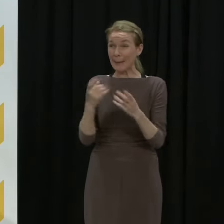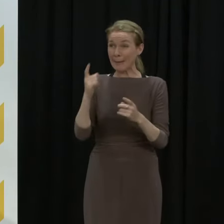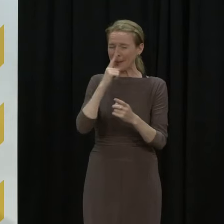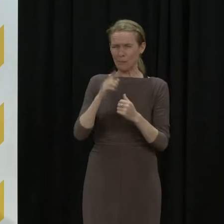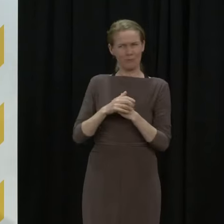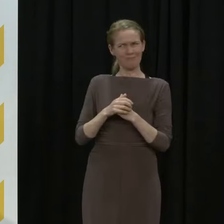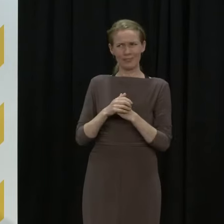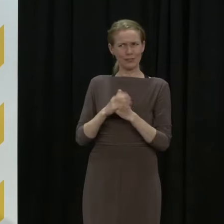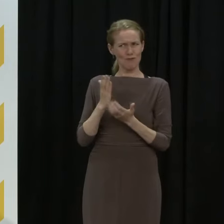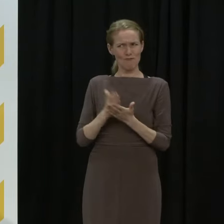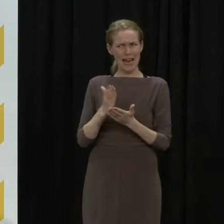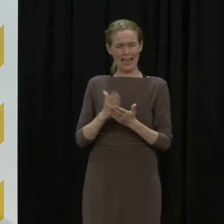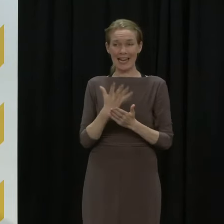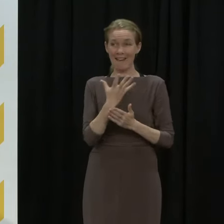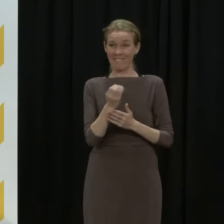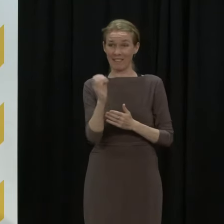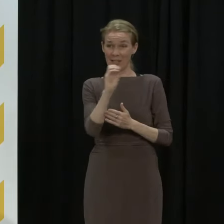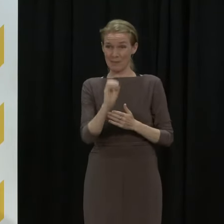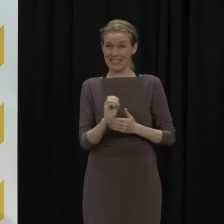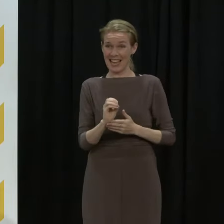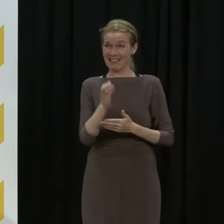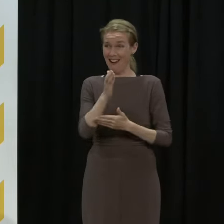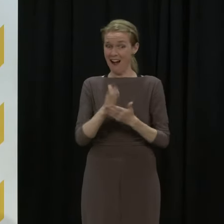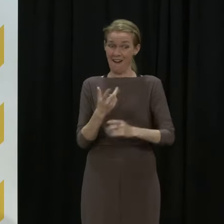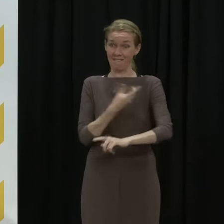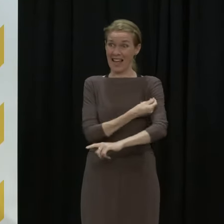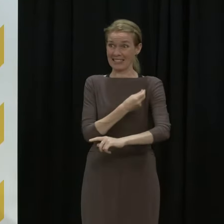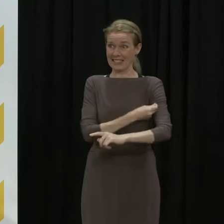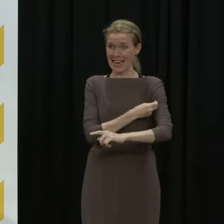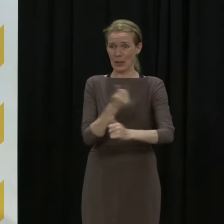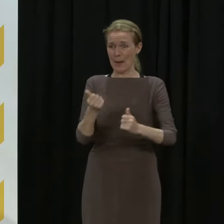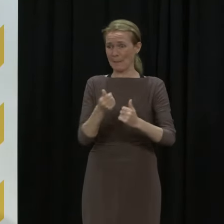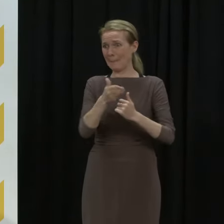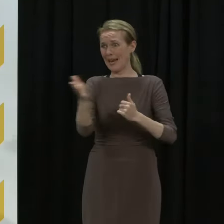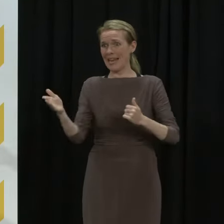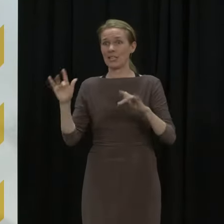these tests, we are only 50%.